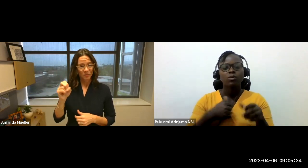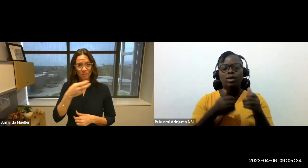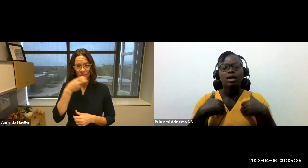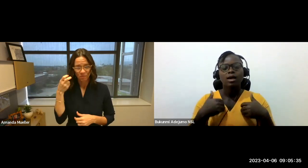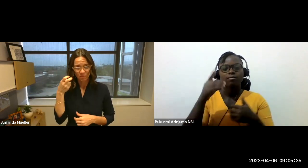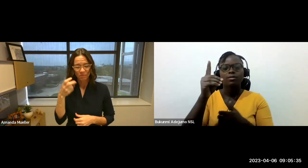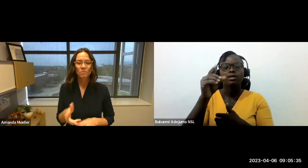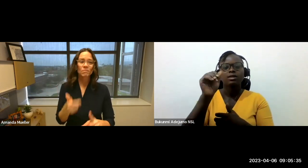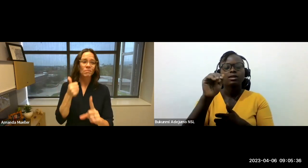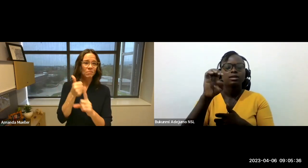Okay, gag me.